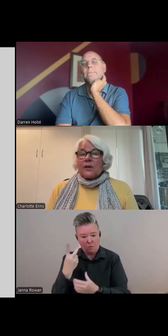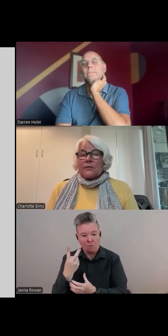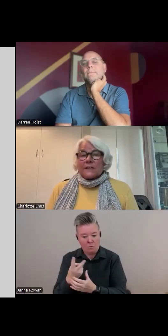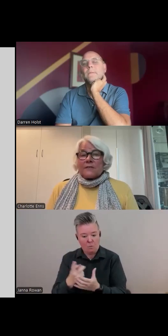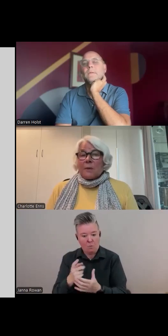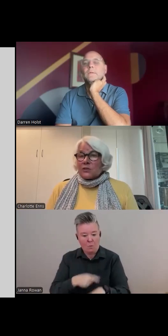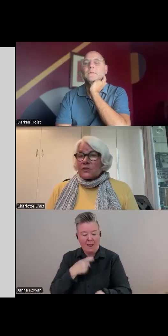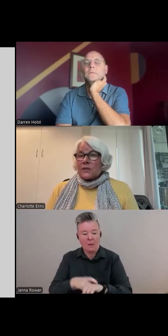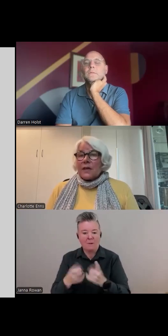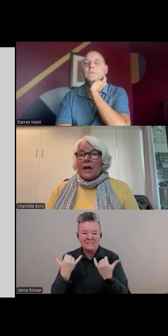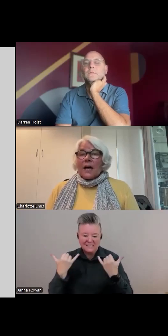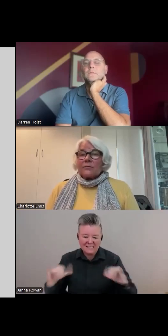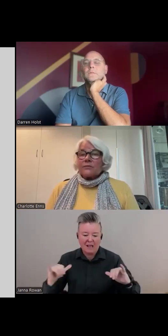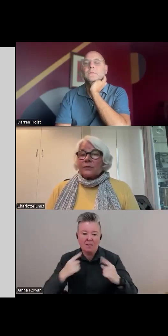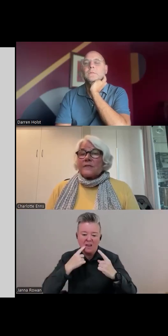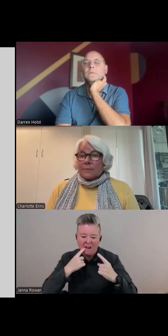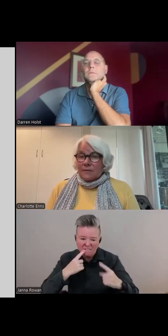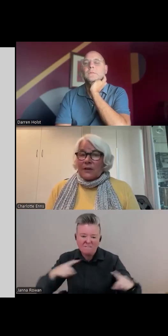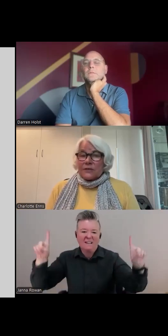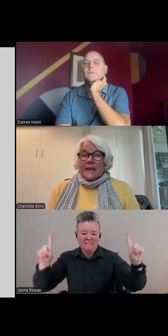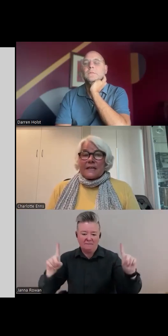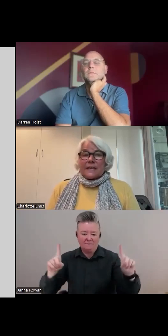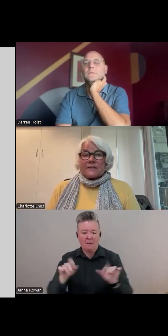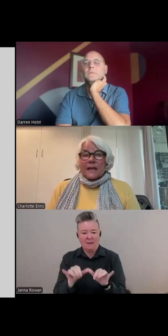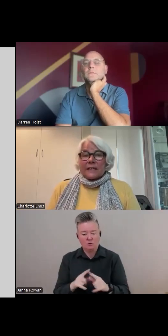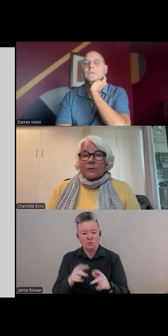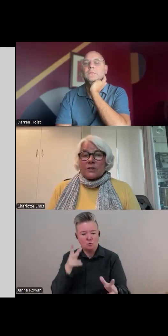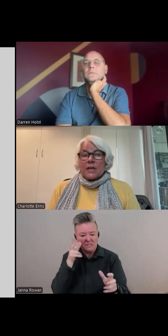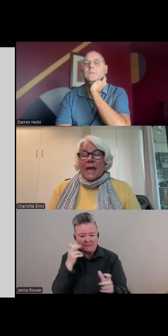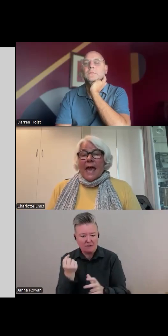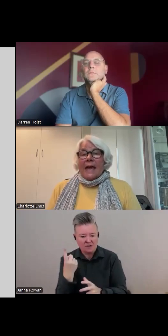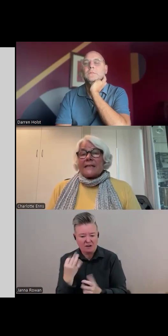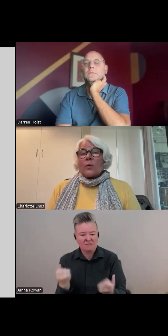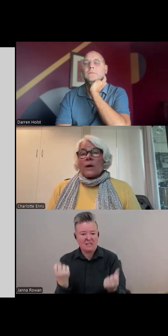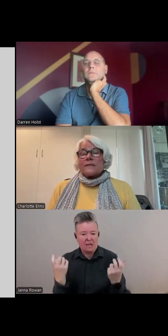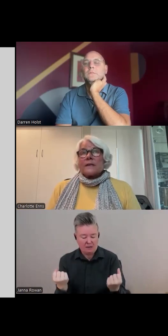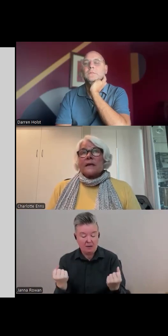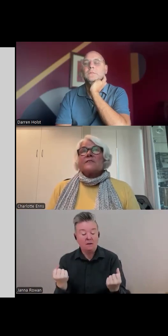very effective measures of receptive understanding of sign language. And it was,